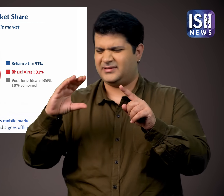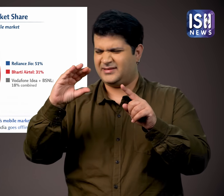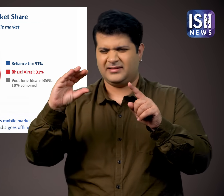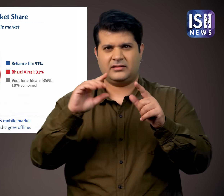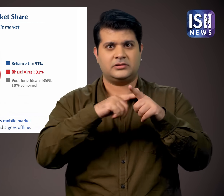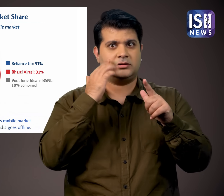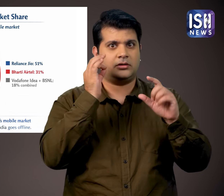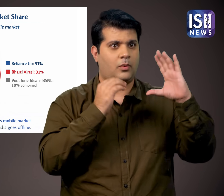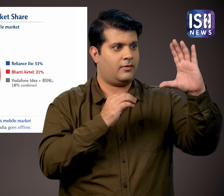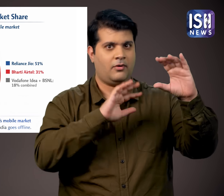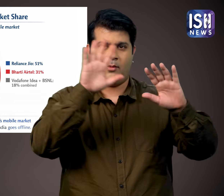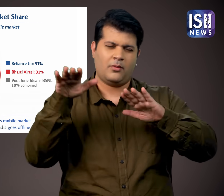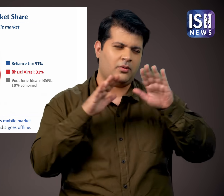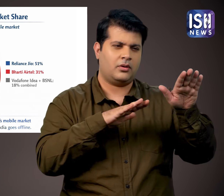Majority of users are dependent on Jio.